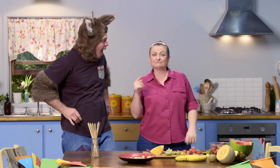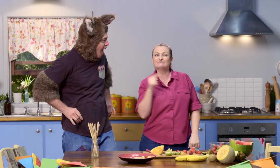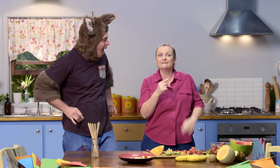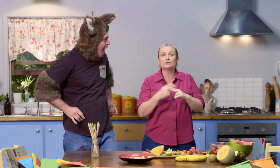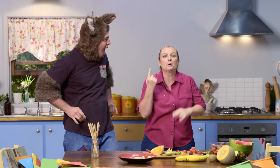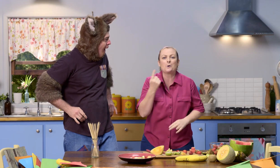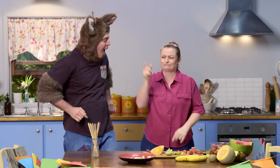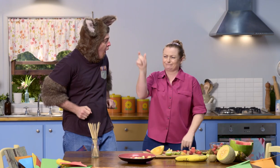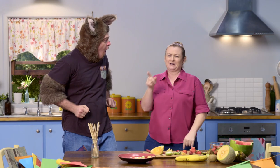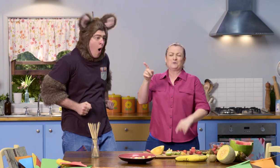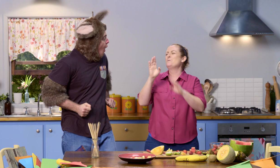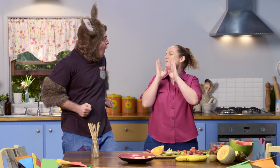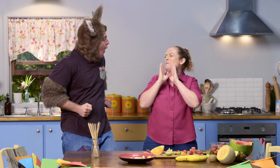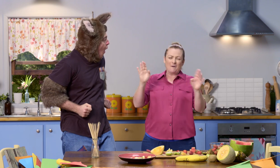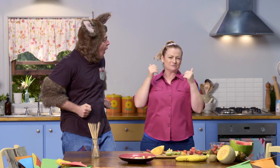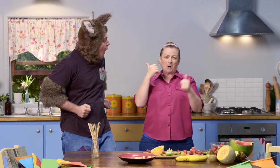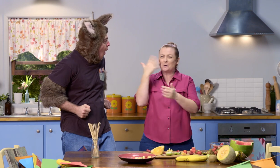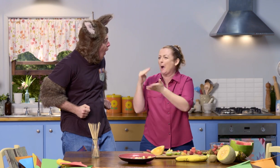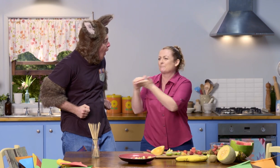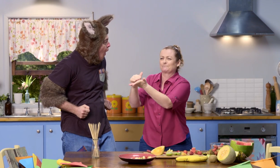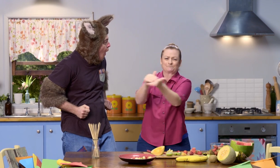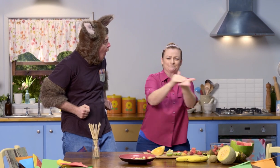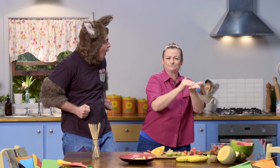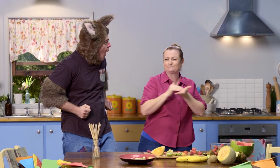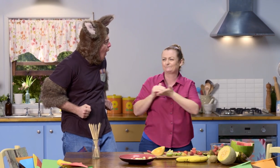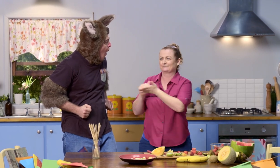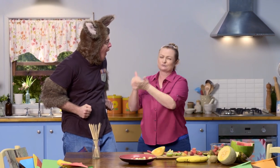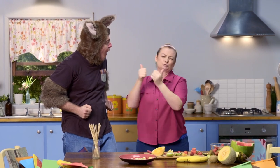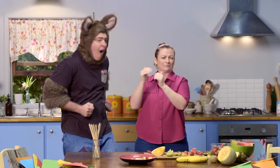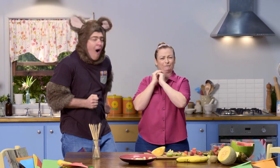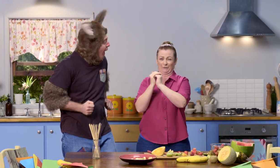..for a person who is always very helpful and they're a very good friend.